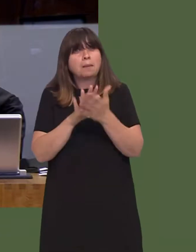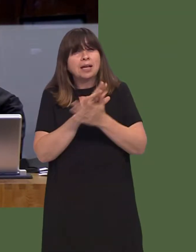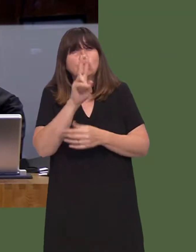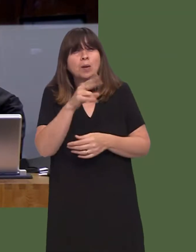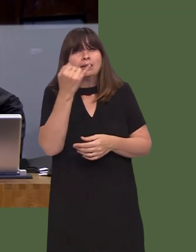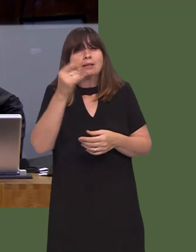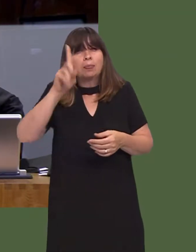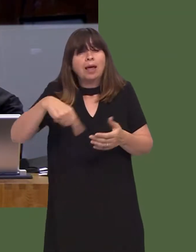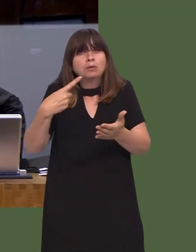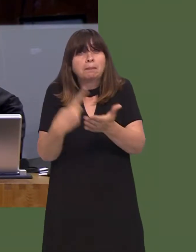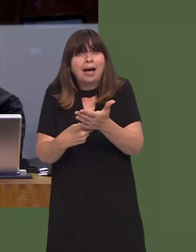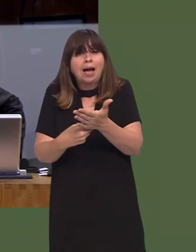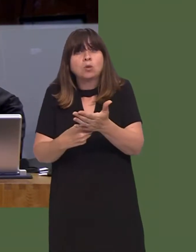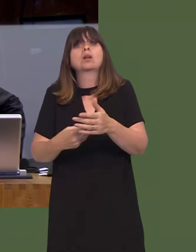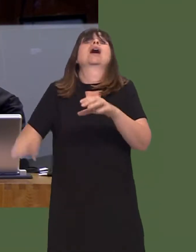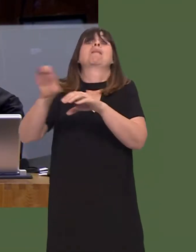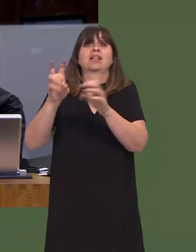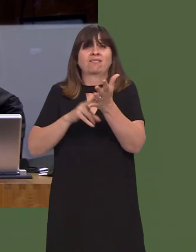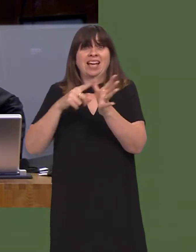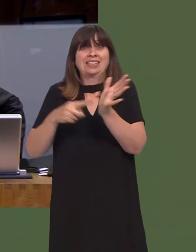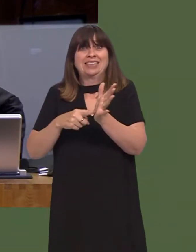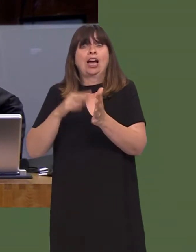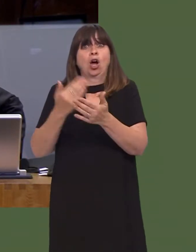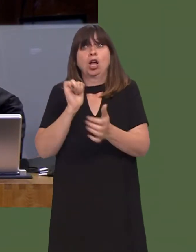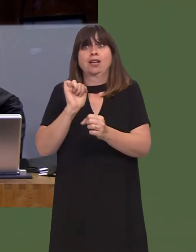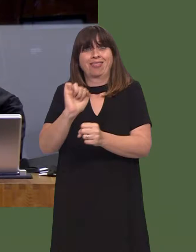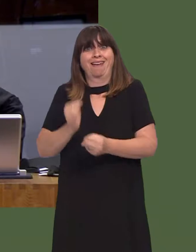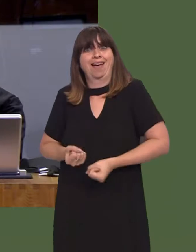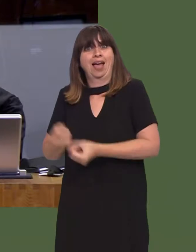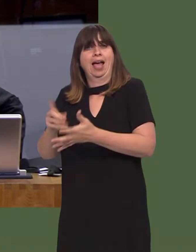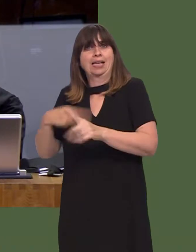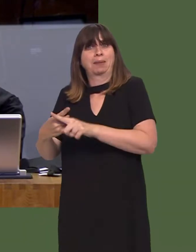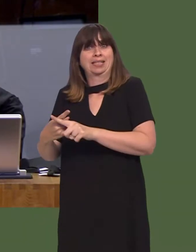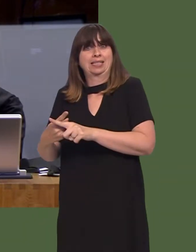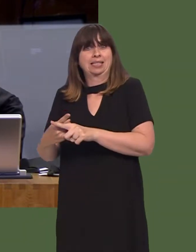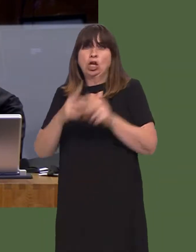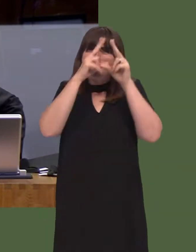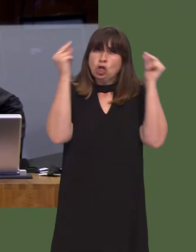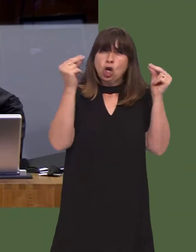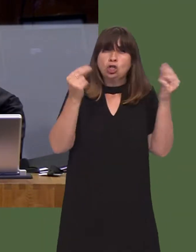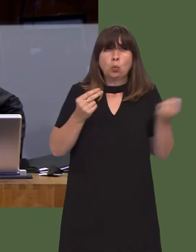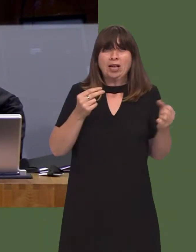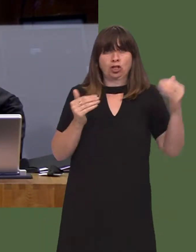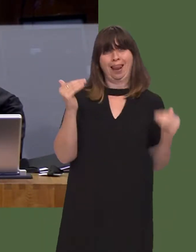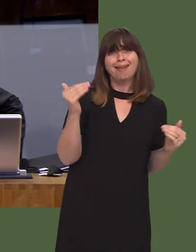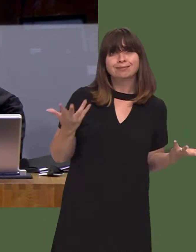employment, £26,000 plus VAT in expenses aloneóthatís more than a nurse starts on,